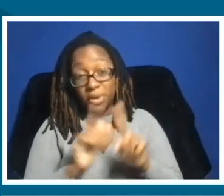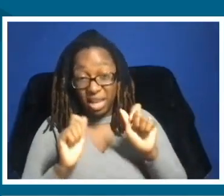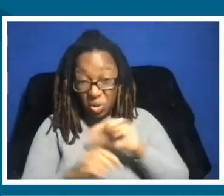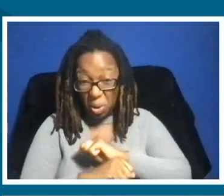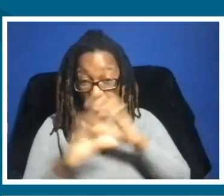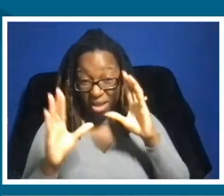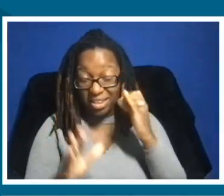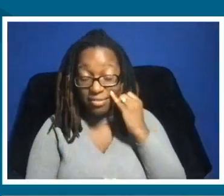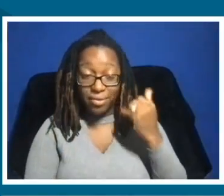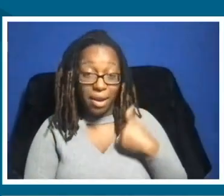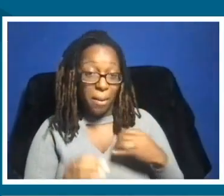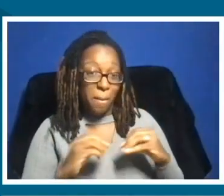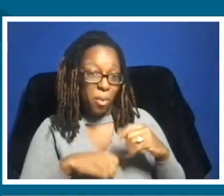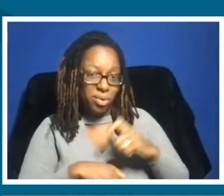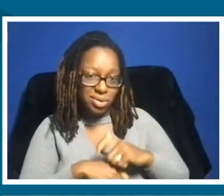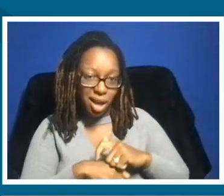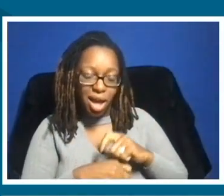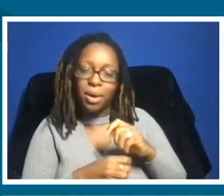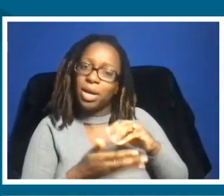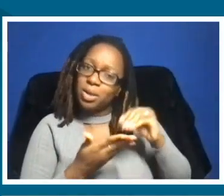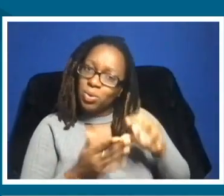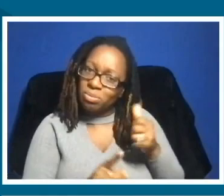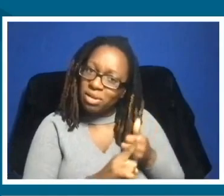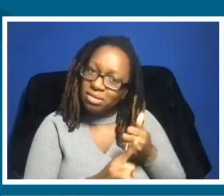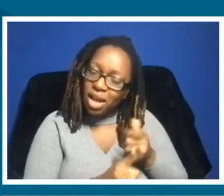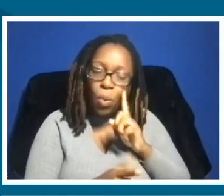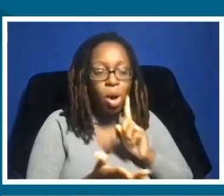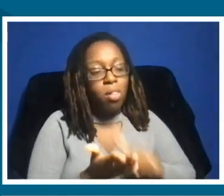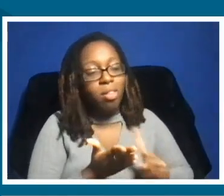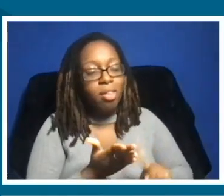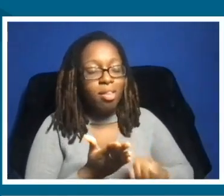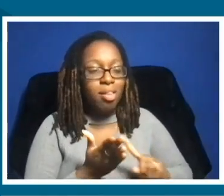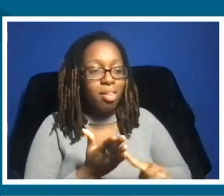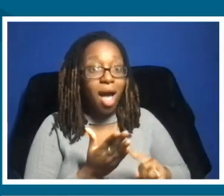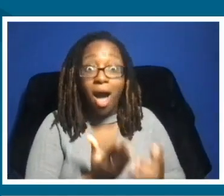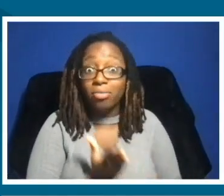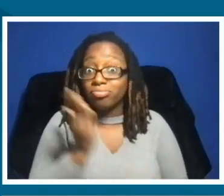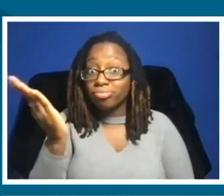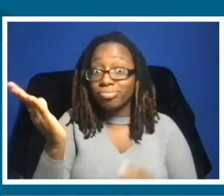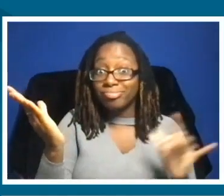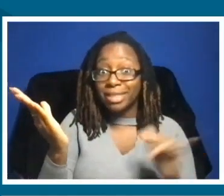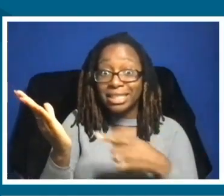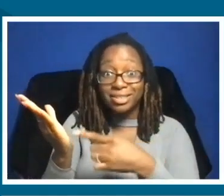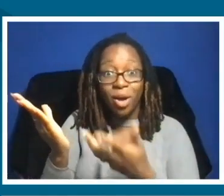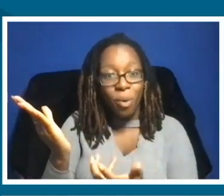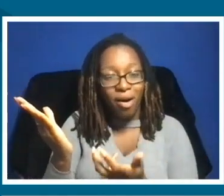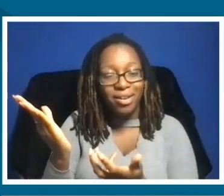would have students research and propose what sites they wanted to activate